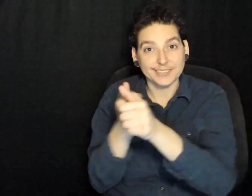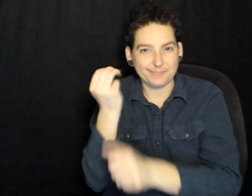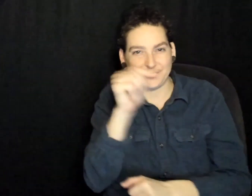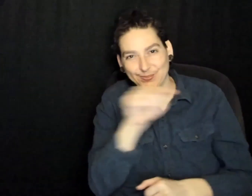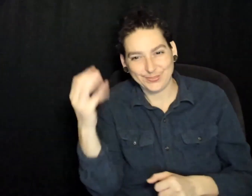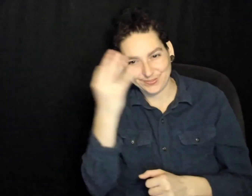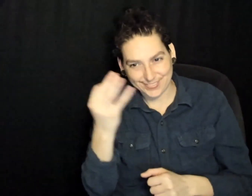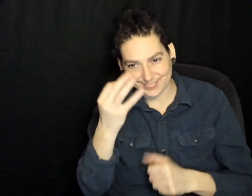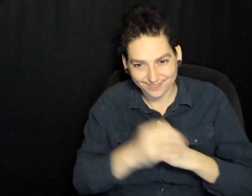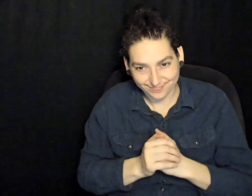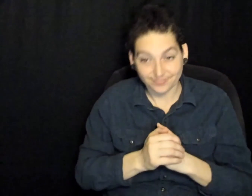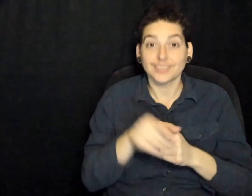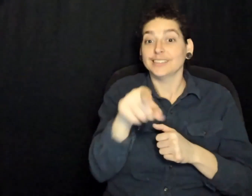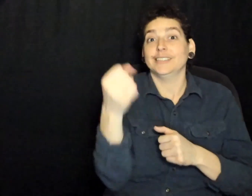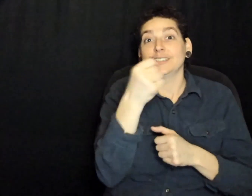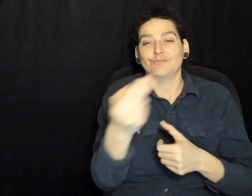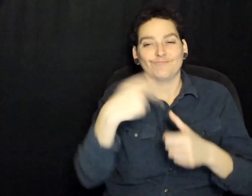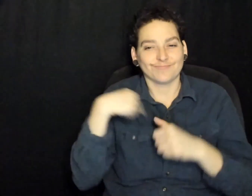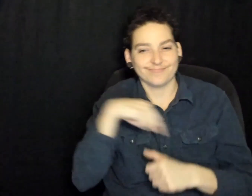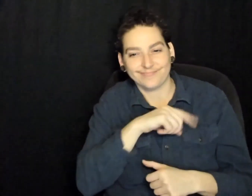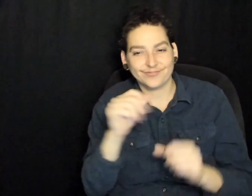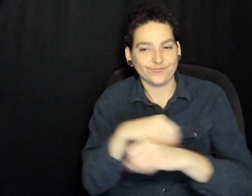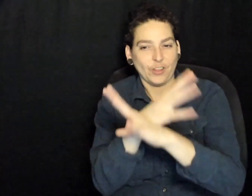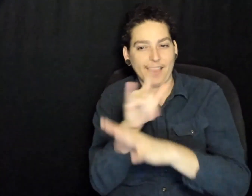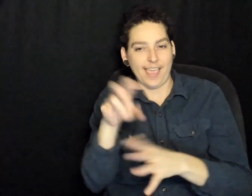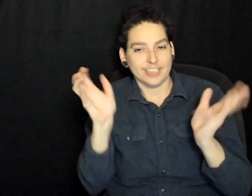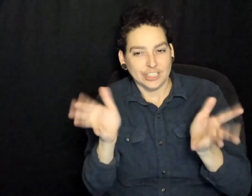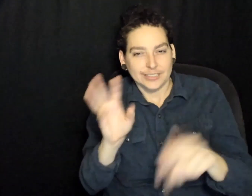Sign1News will be broadcasting updates Monday through Friday than this Saturday at 6 PM